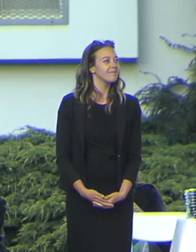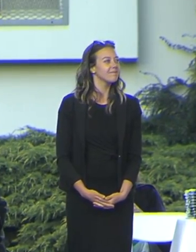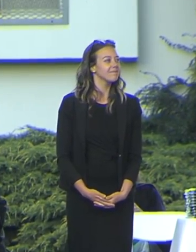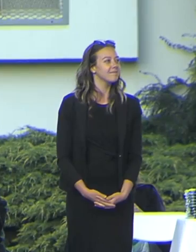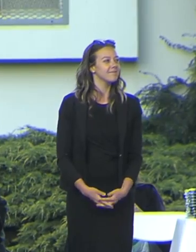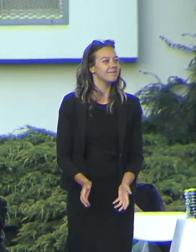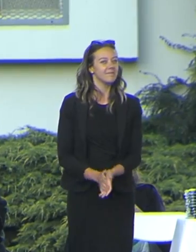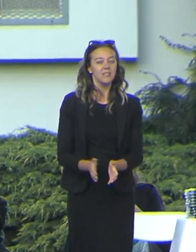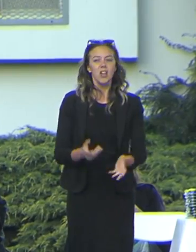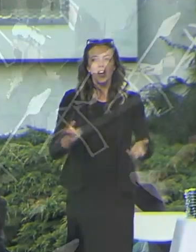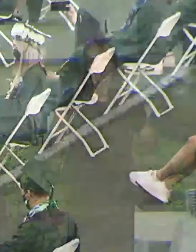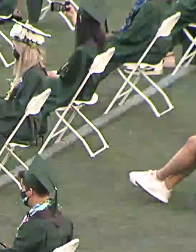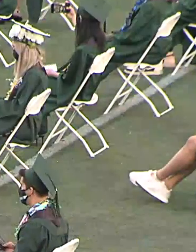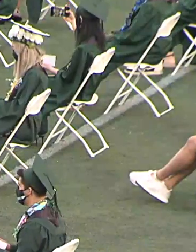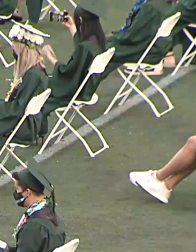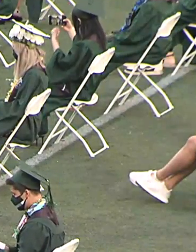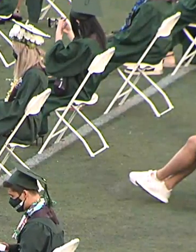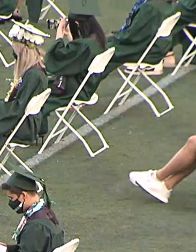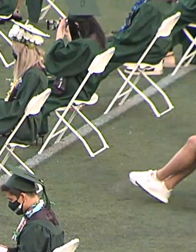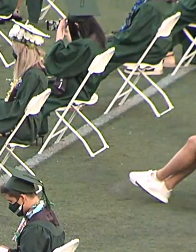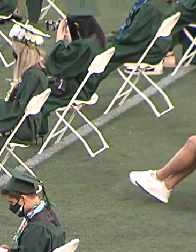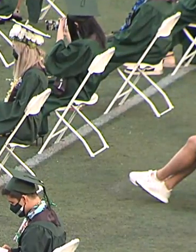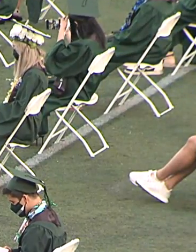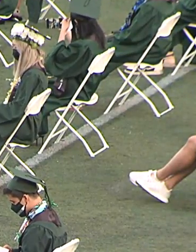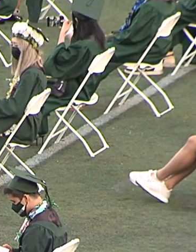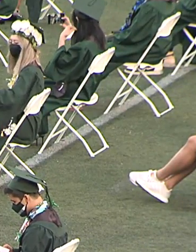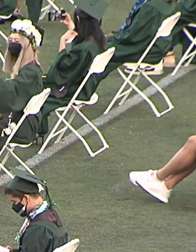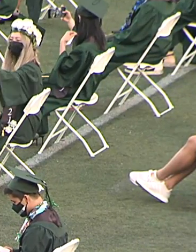It's okay you can shout them out it's okay. Go ahead.